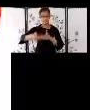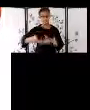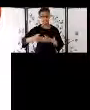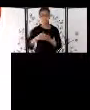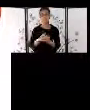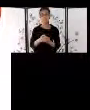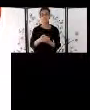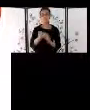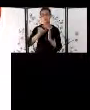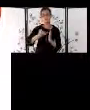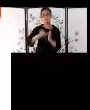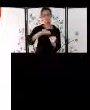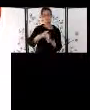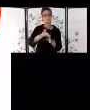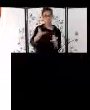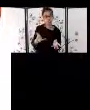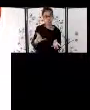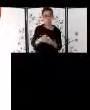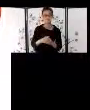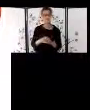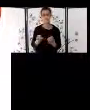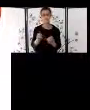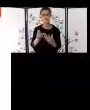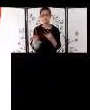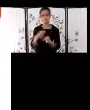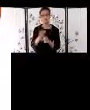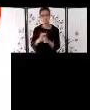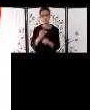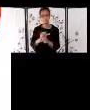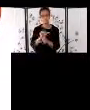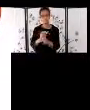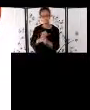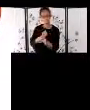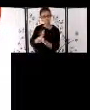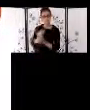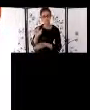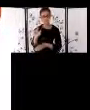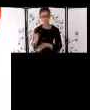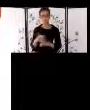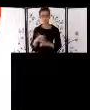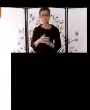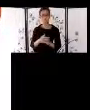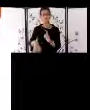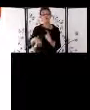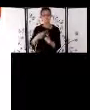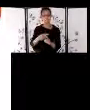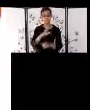artist. You'll also upload your current artistic resume or CV and I’ll talk about those in